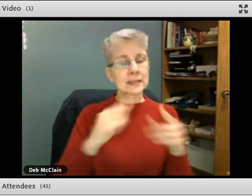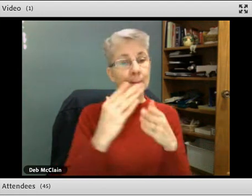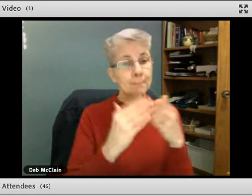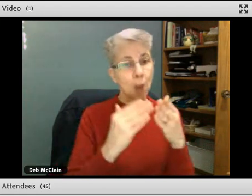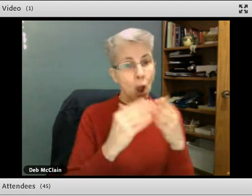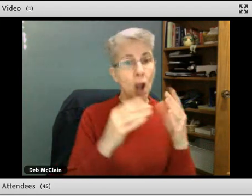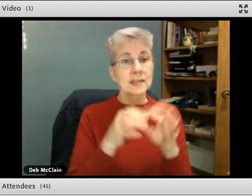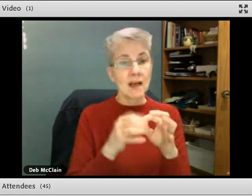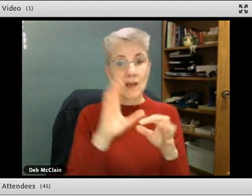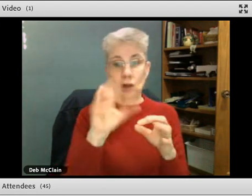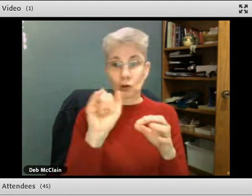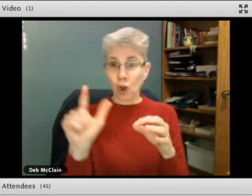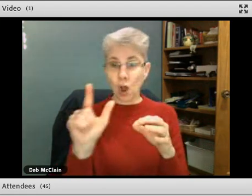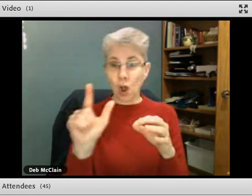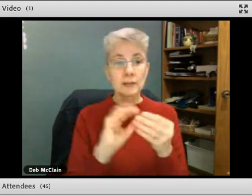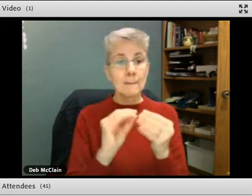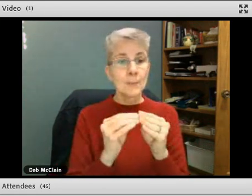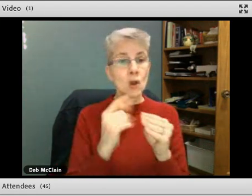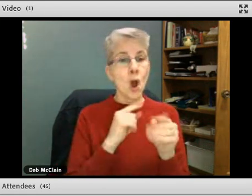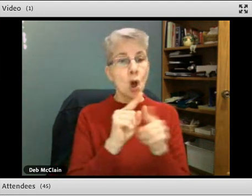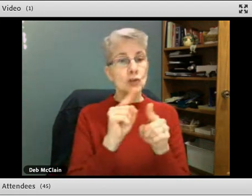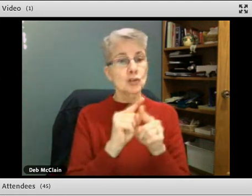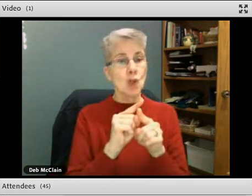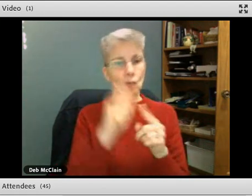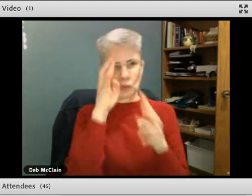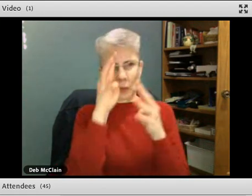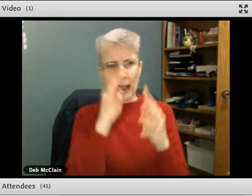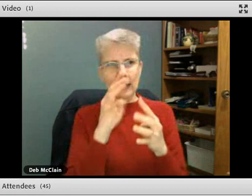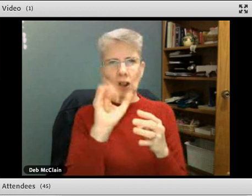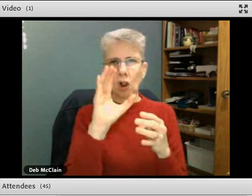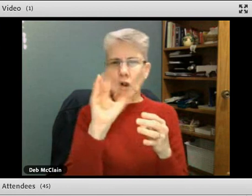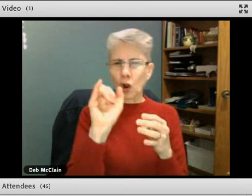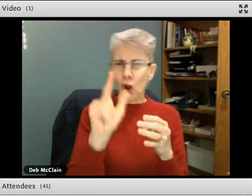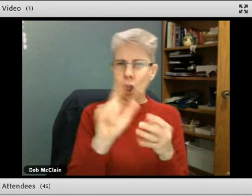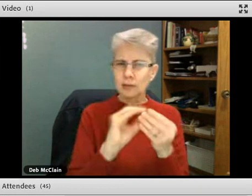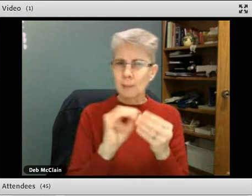If you ever created call numbers or used call numbers, you know that each part means something different,